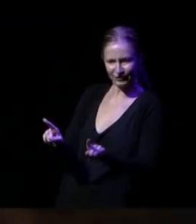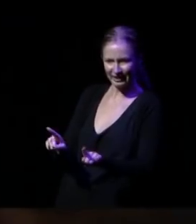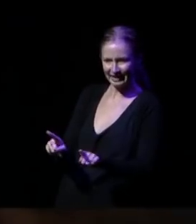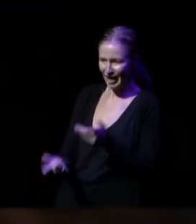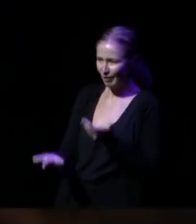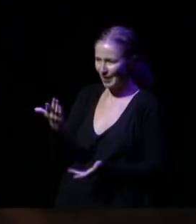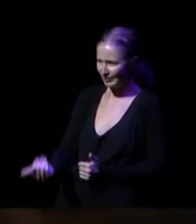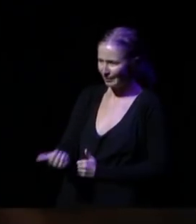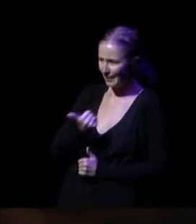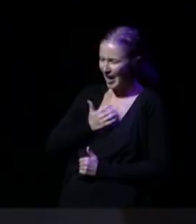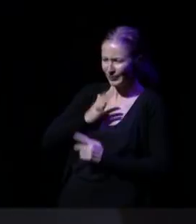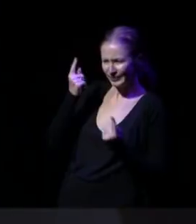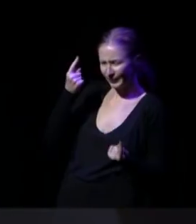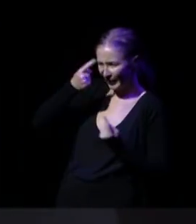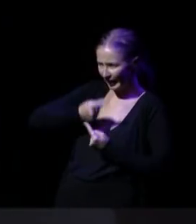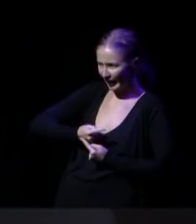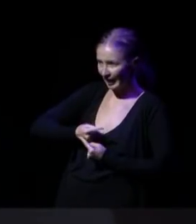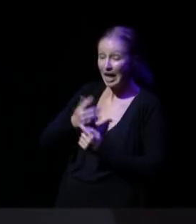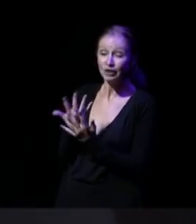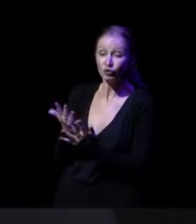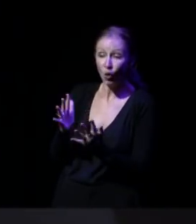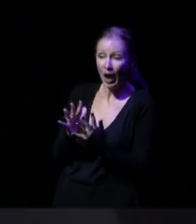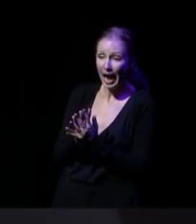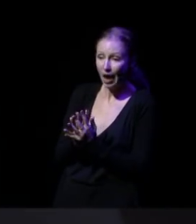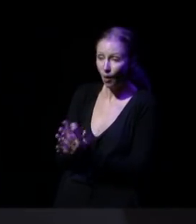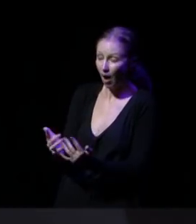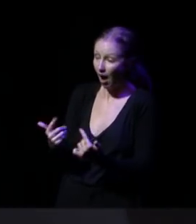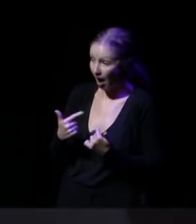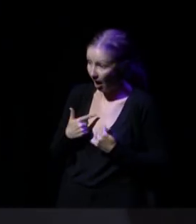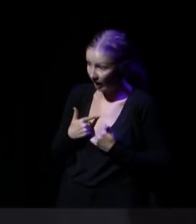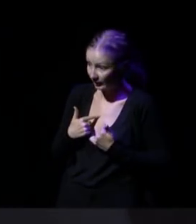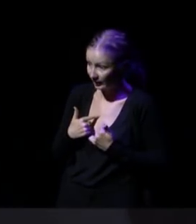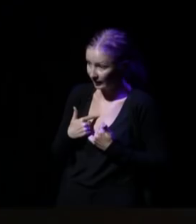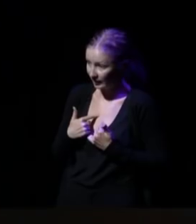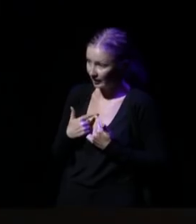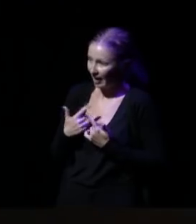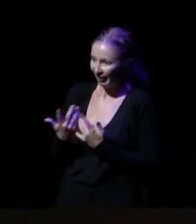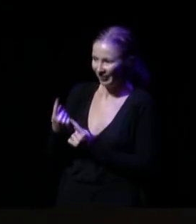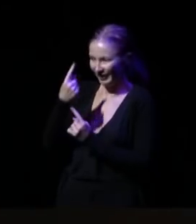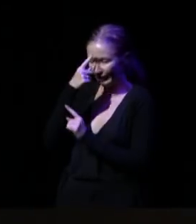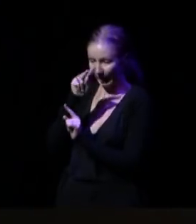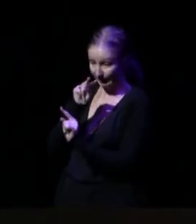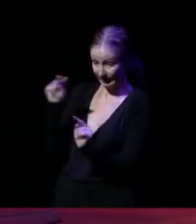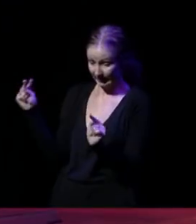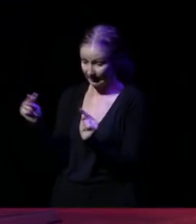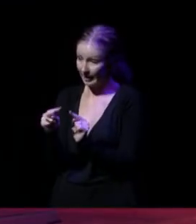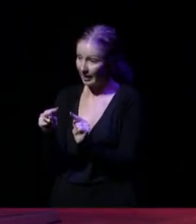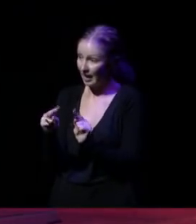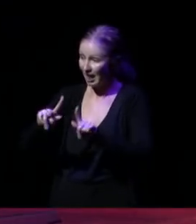So I have to kind of figure that out. So how I position the presentation of the naked body. Help me out, Edwinna.